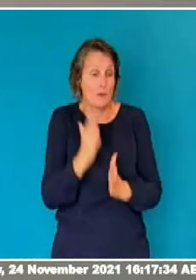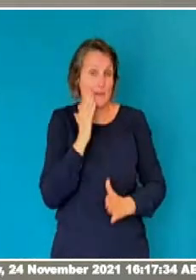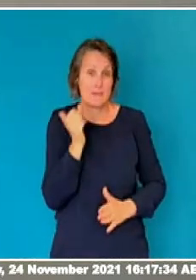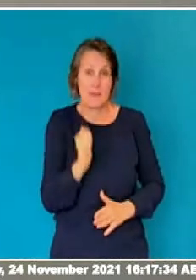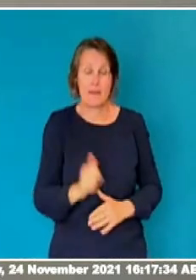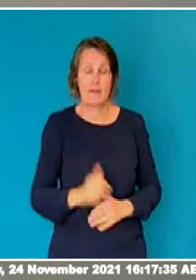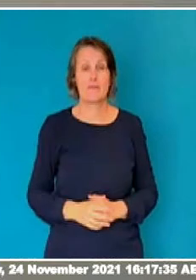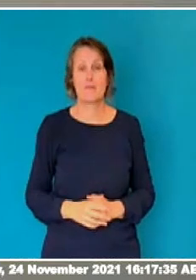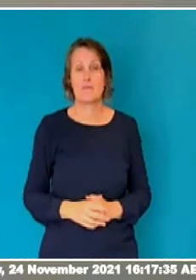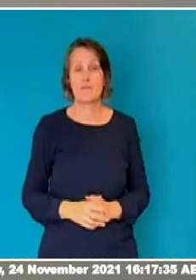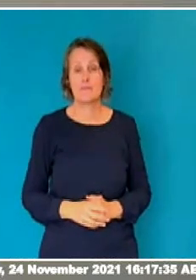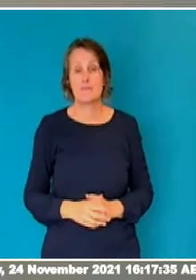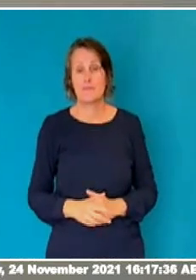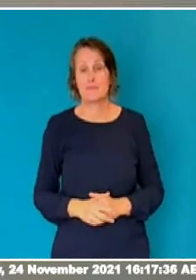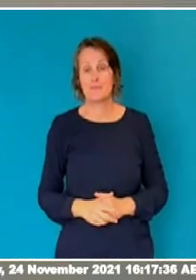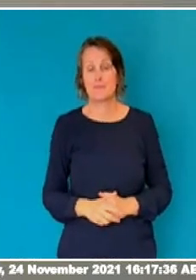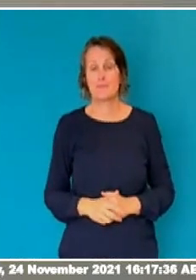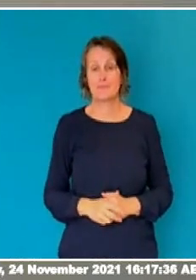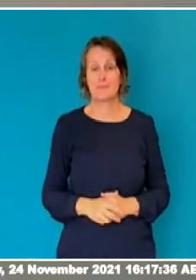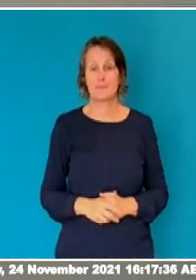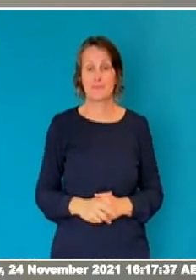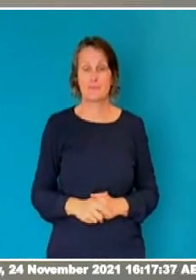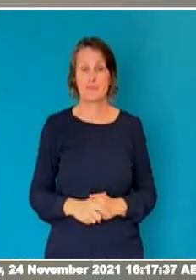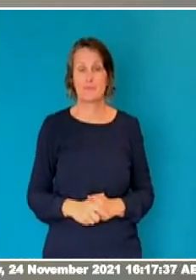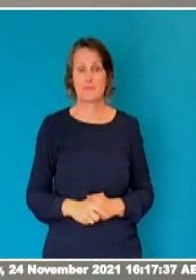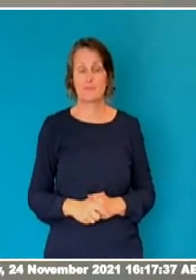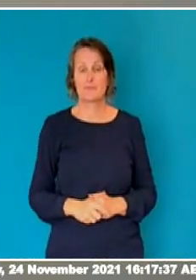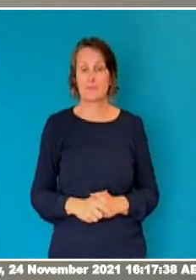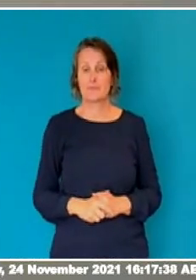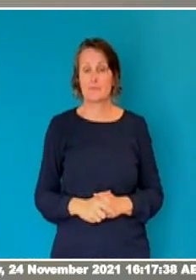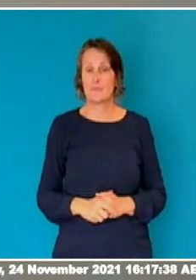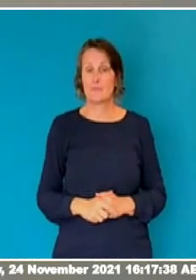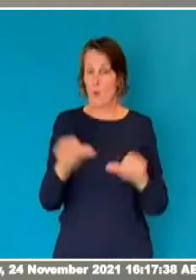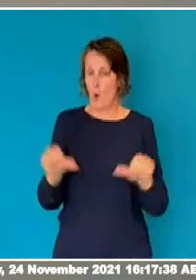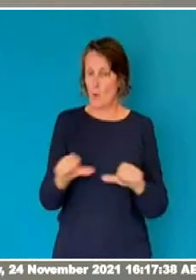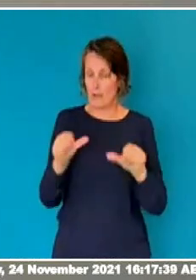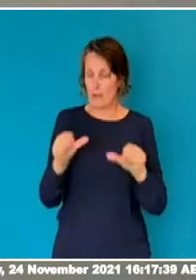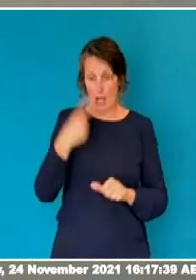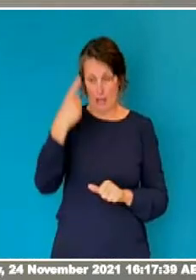And so again you've already answered I think, but just to be clear, in